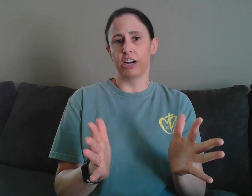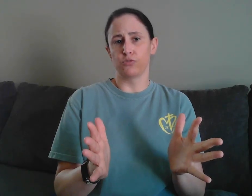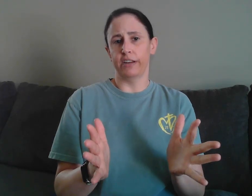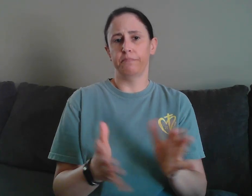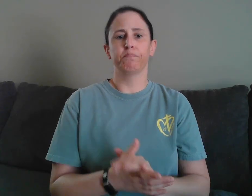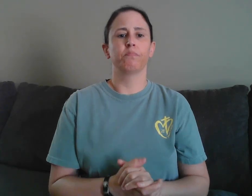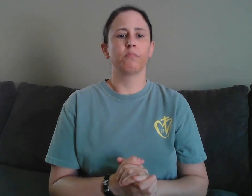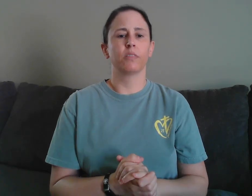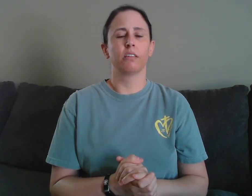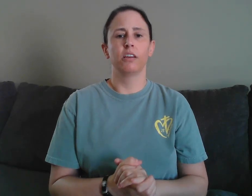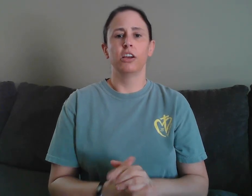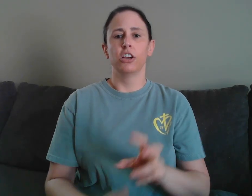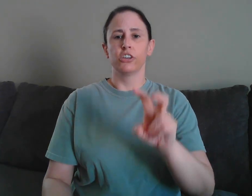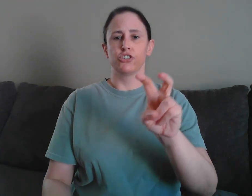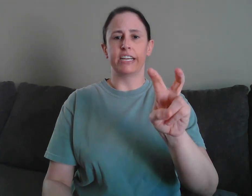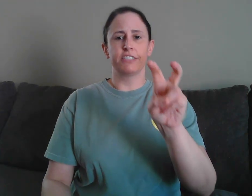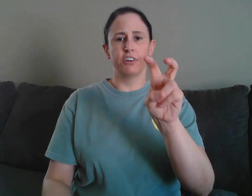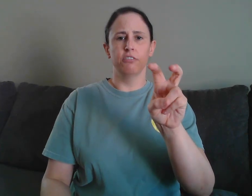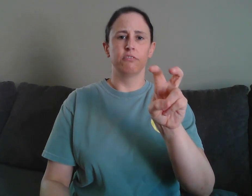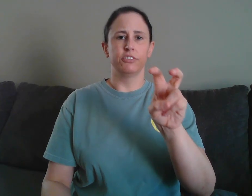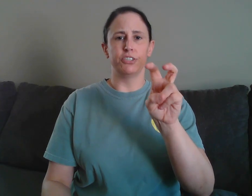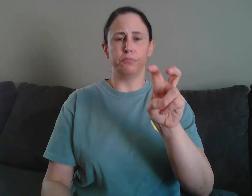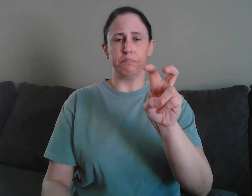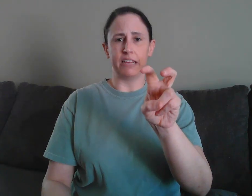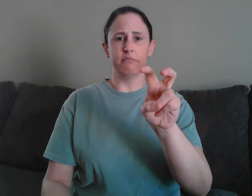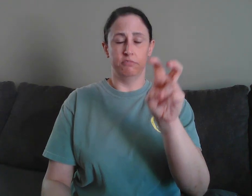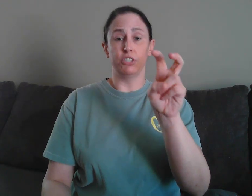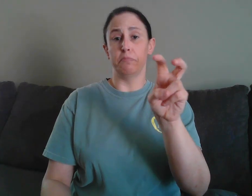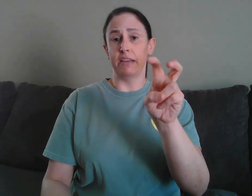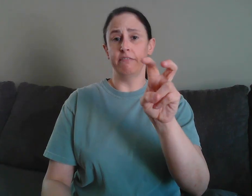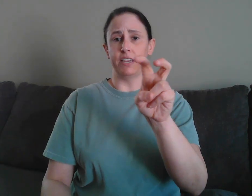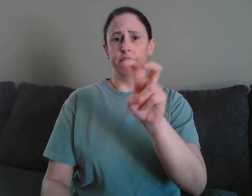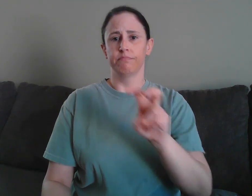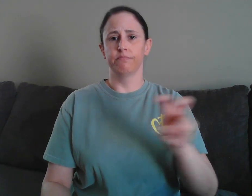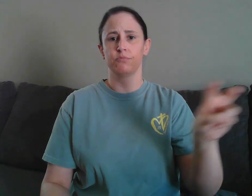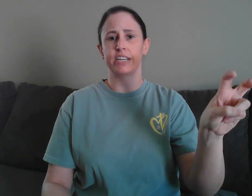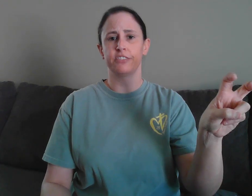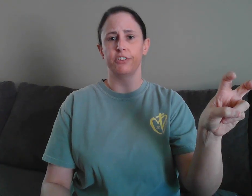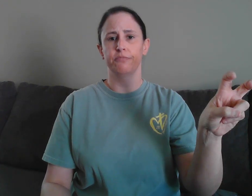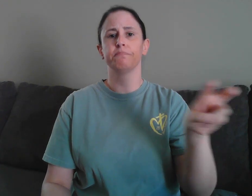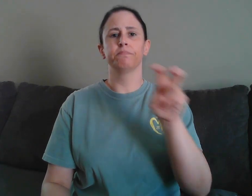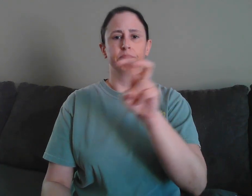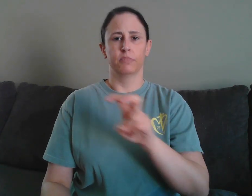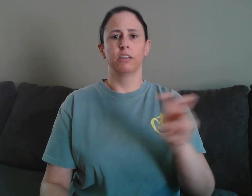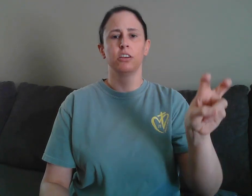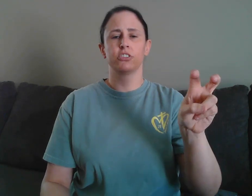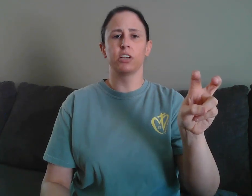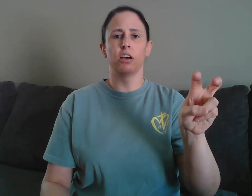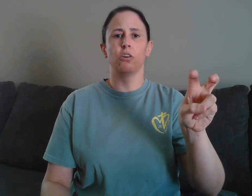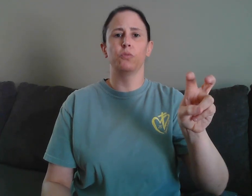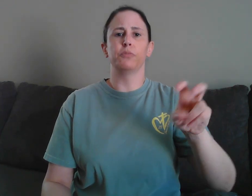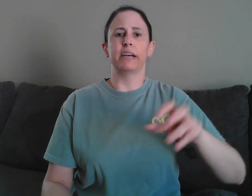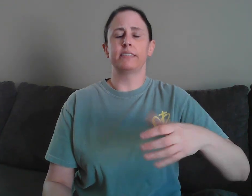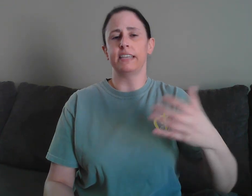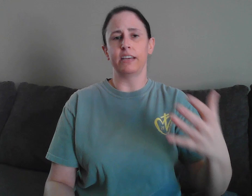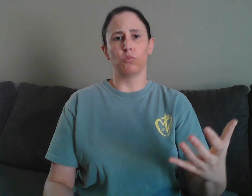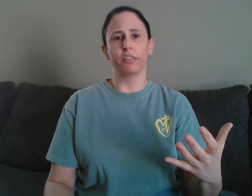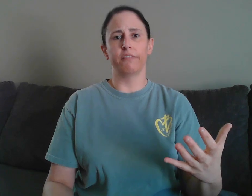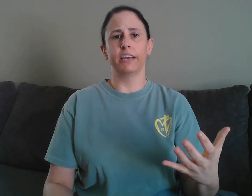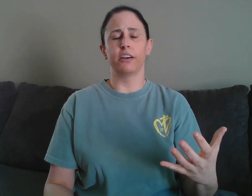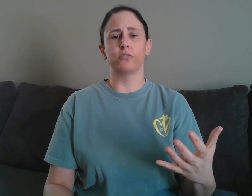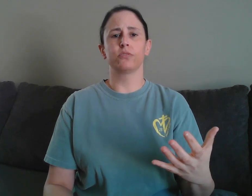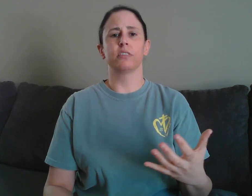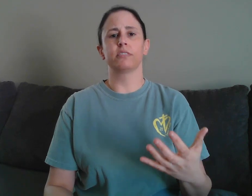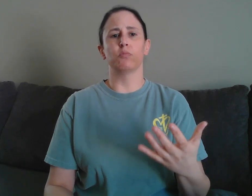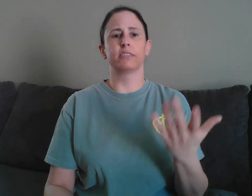graduated transfer. Do bent do a bent V transfer. So, you might see in one of the videos someone